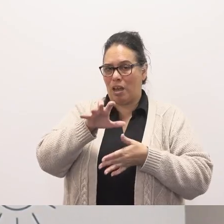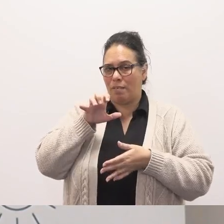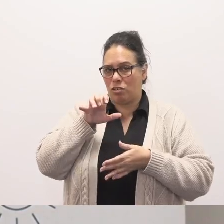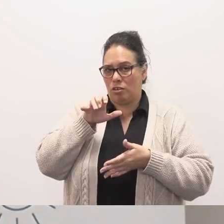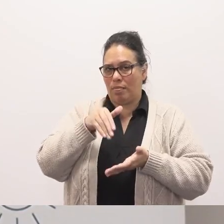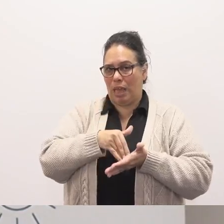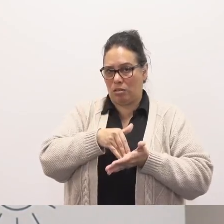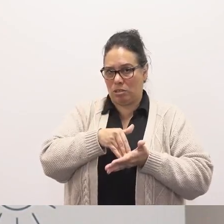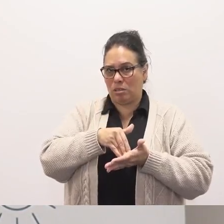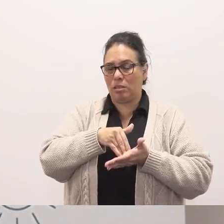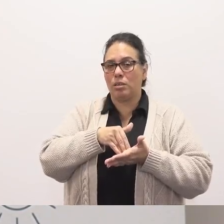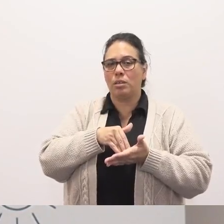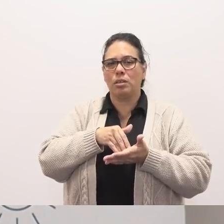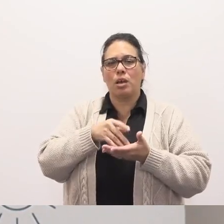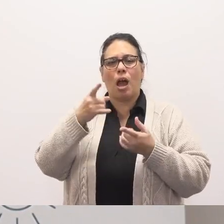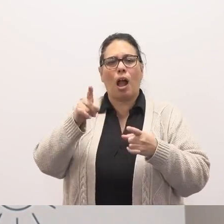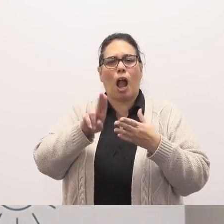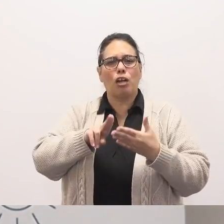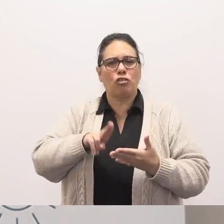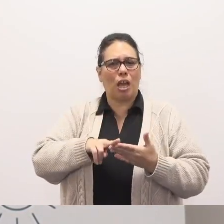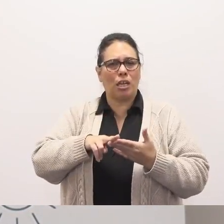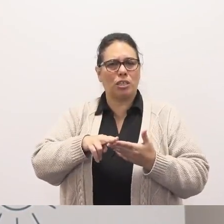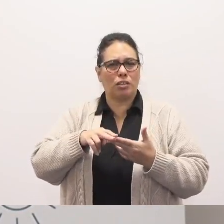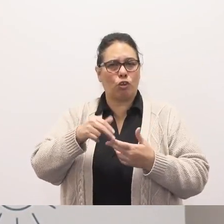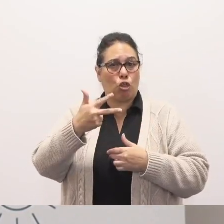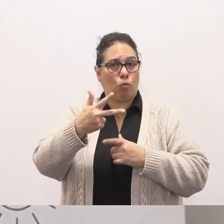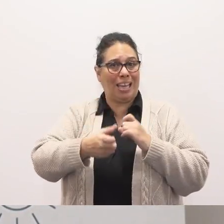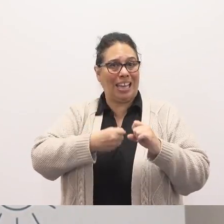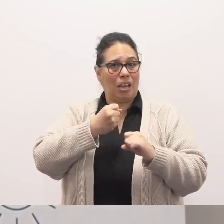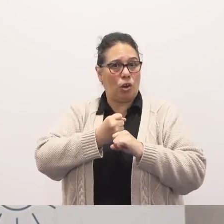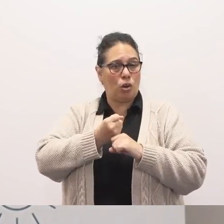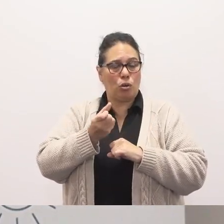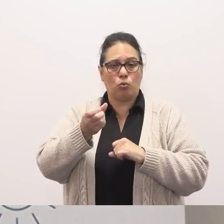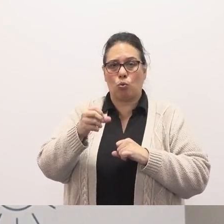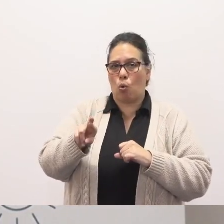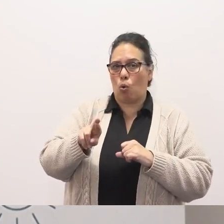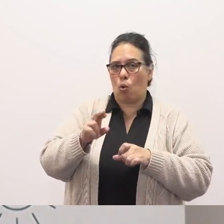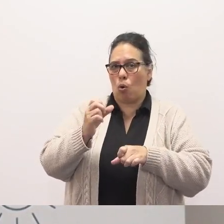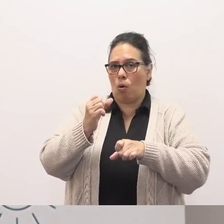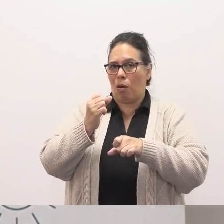Are these contracts for all the three years or is it per year?